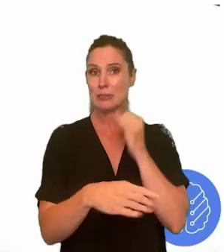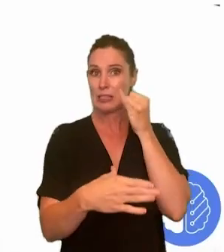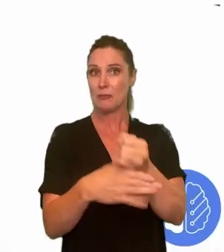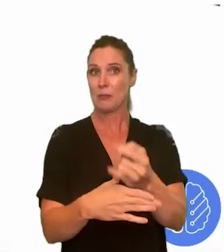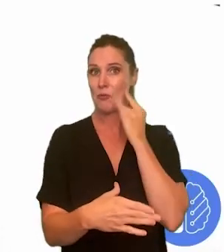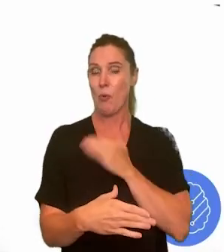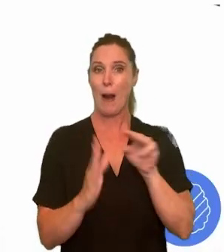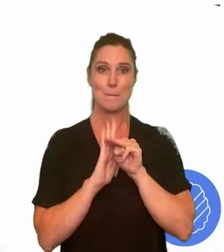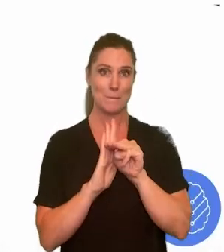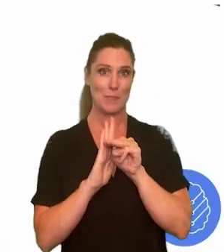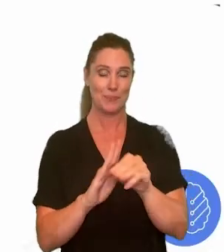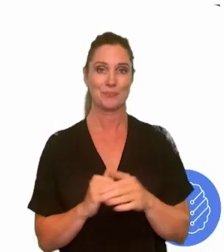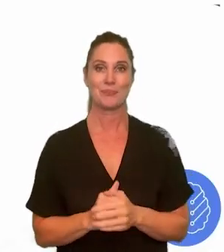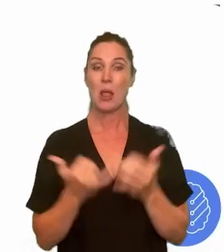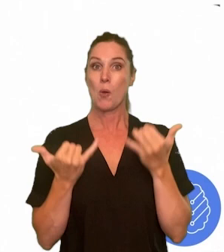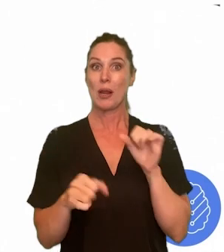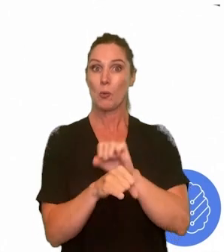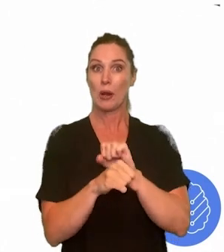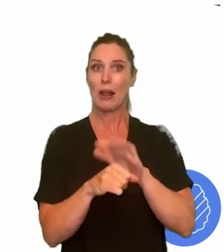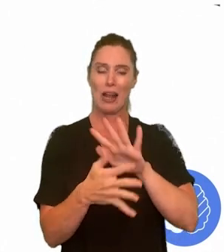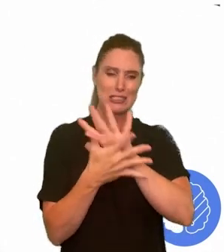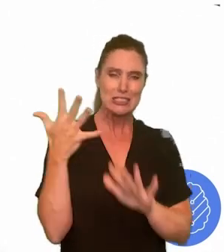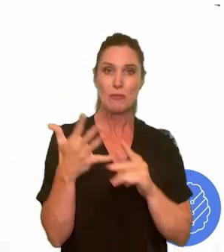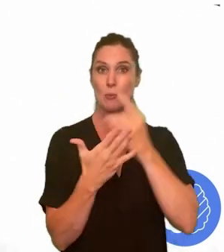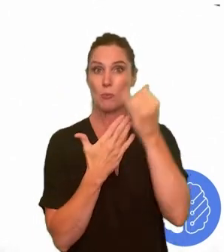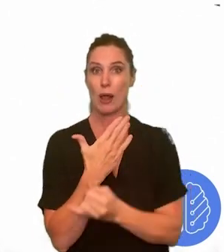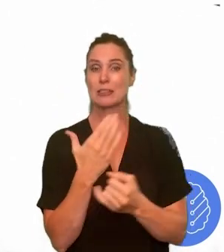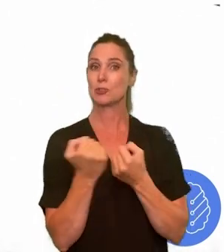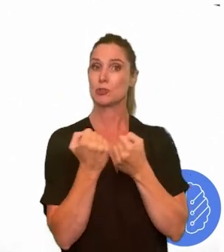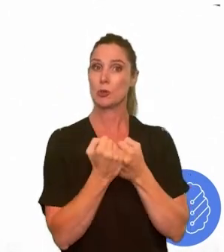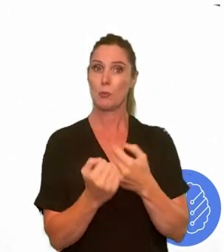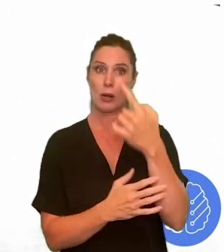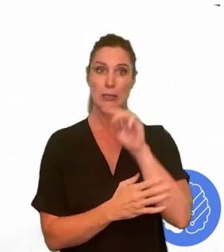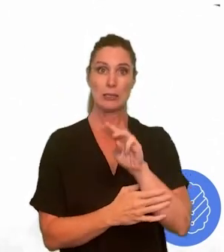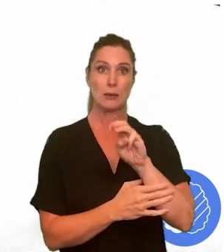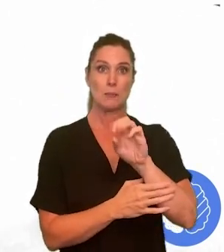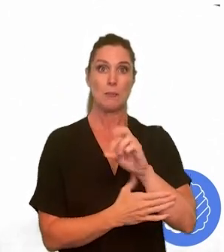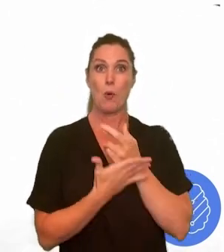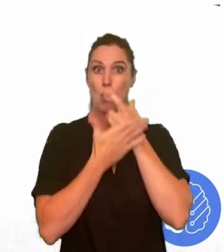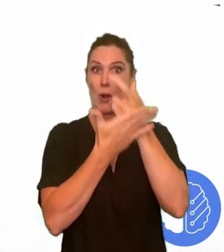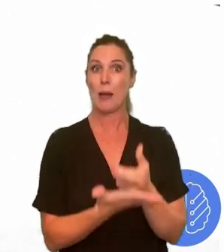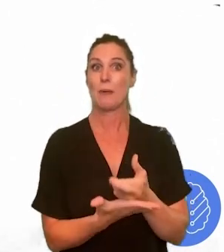Right now, we are working on several projects to support MEMORehab, like building a dedicated research platform